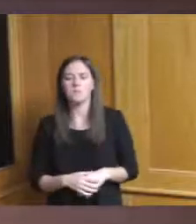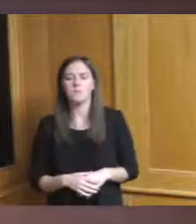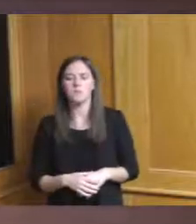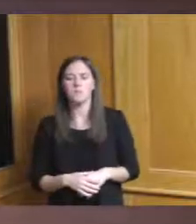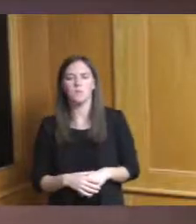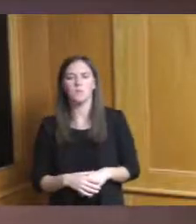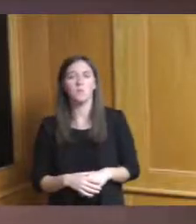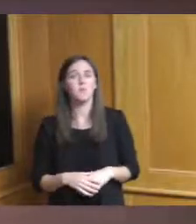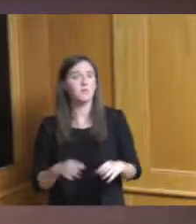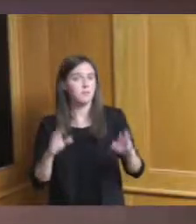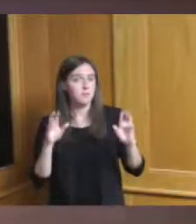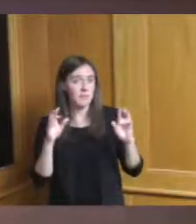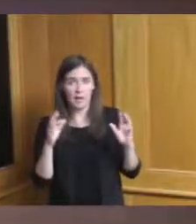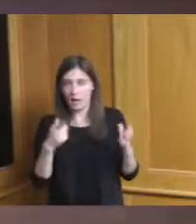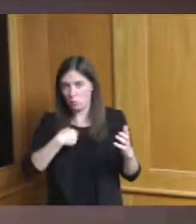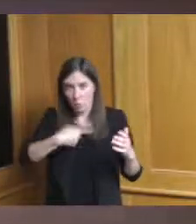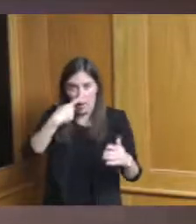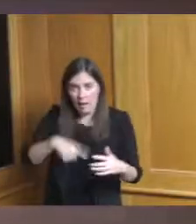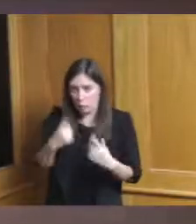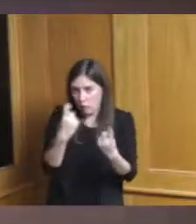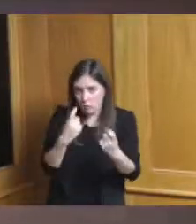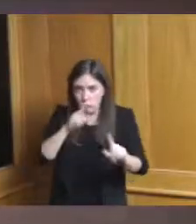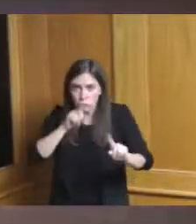and I hope happy to answer any questions obviously in your packets Commissioners you